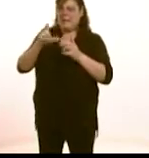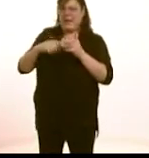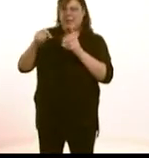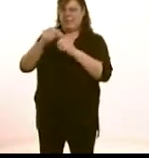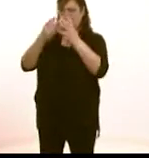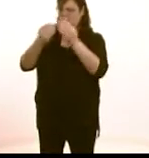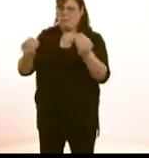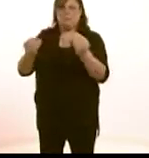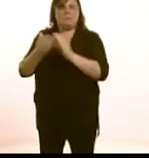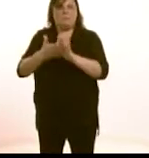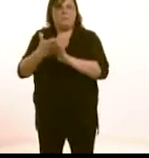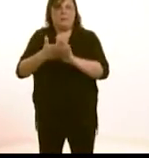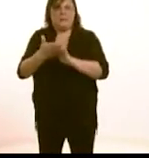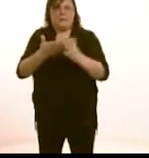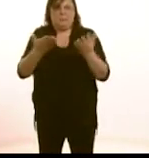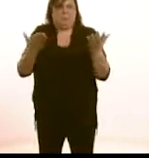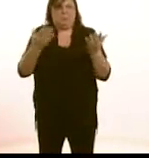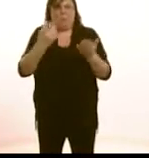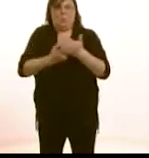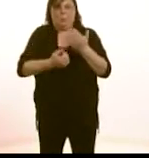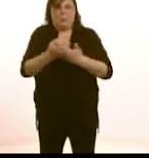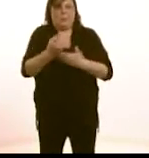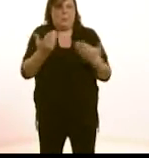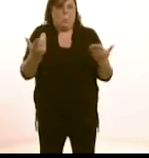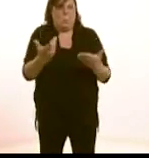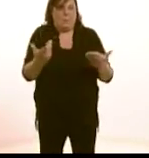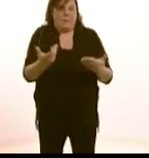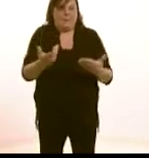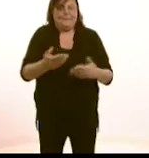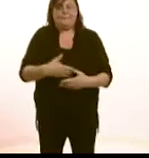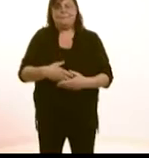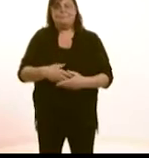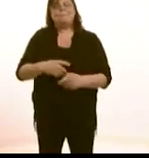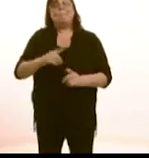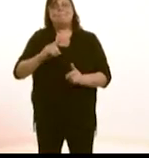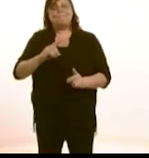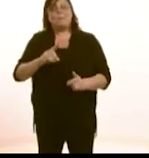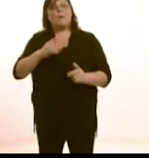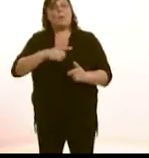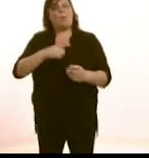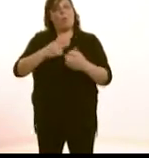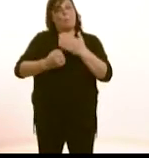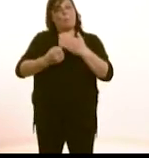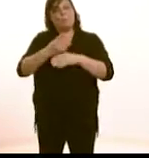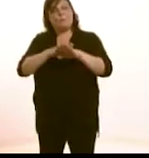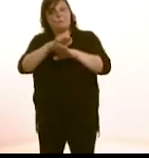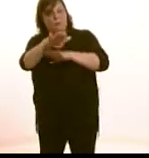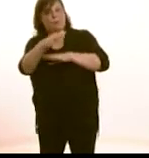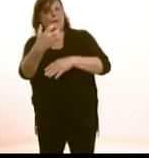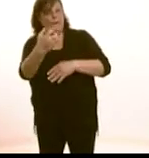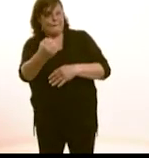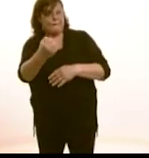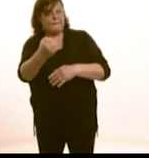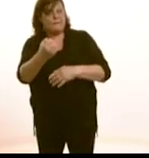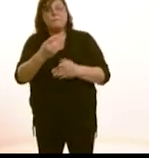that line there in the future. So, there are opportunities in the future, and there is an opportunity for farmers to